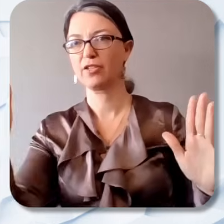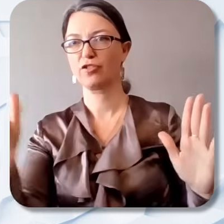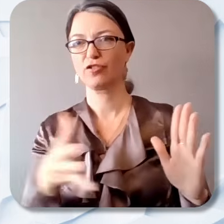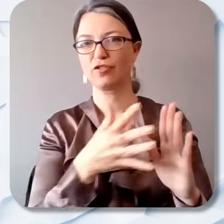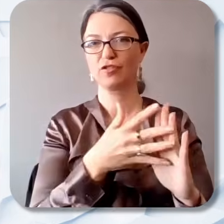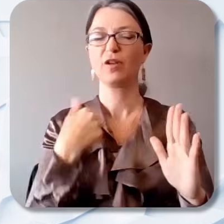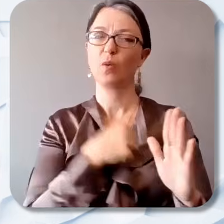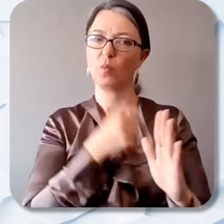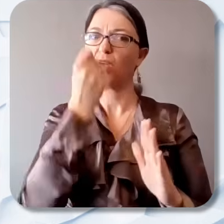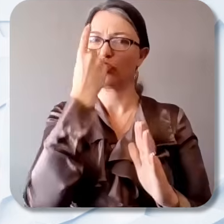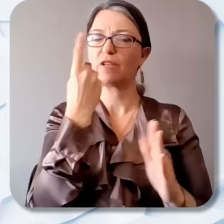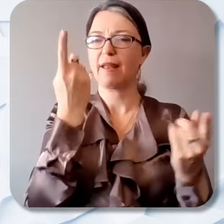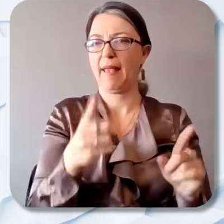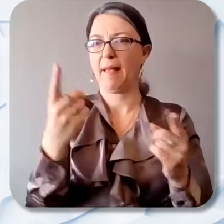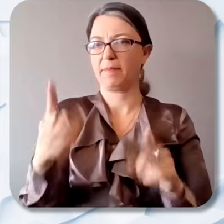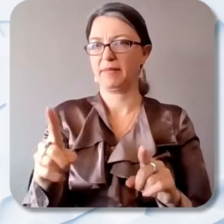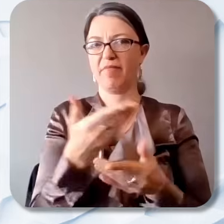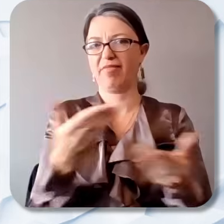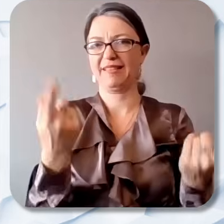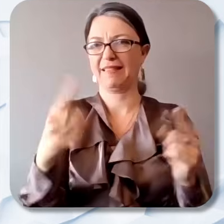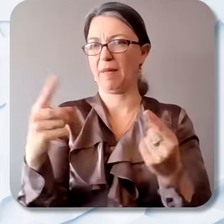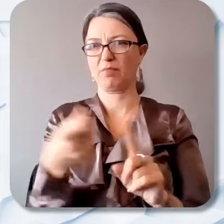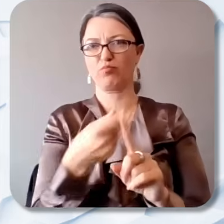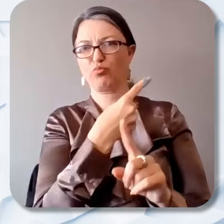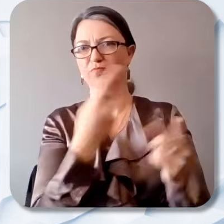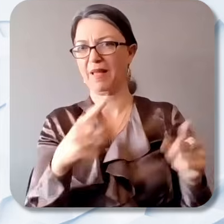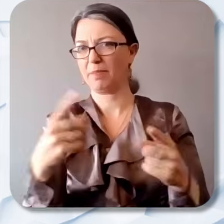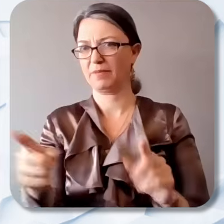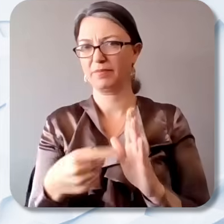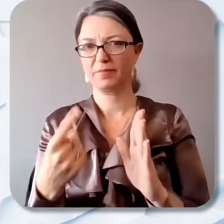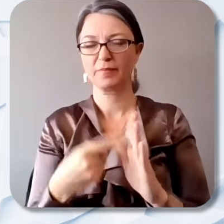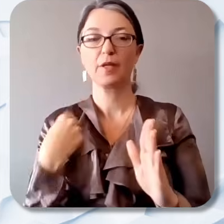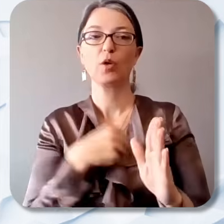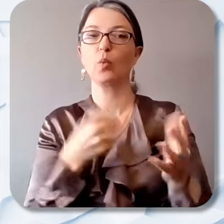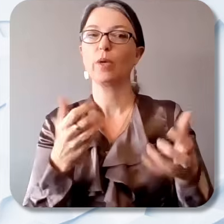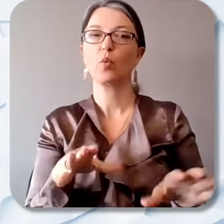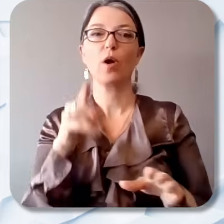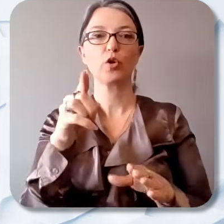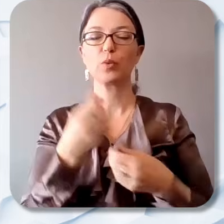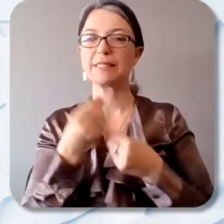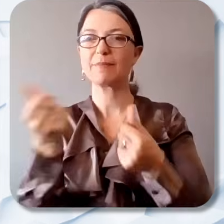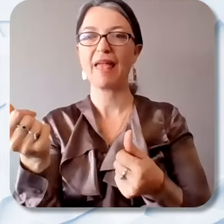What we don't want you to have to do and spend a lot of time and energy on is saying, Johnny